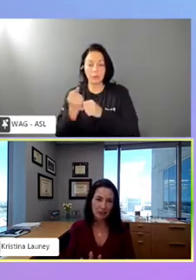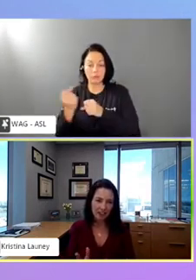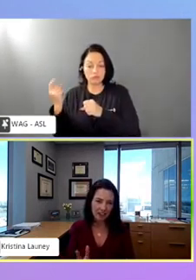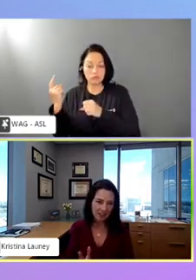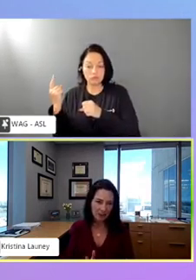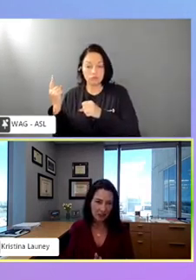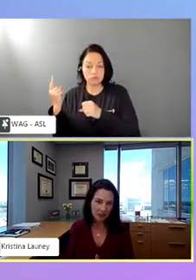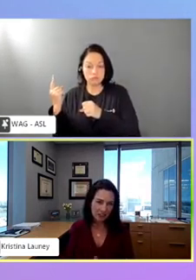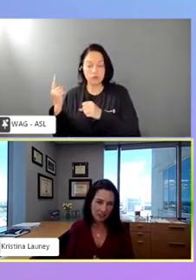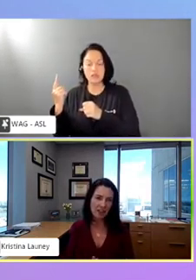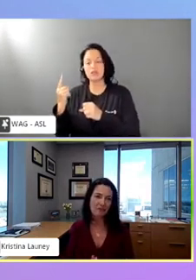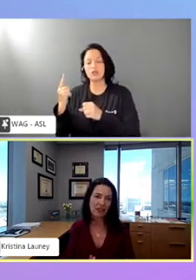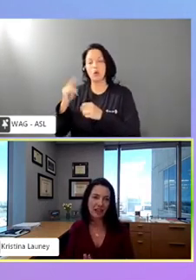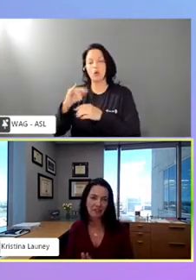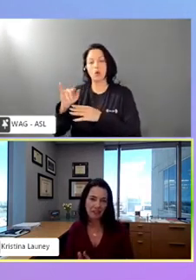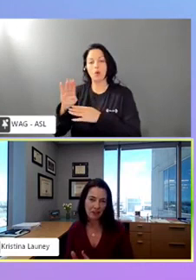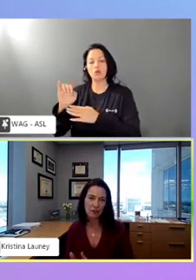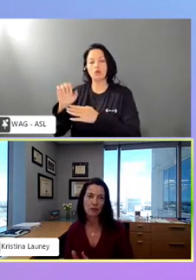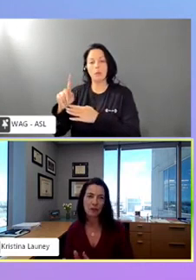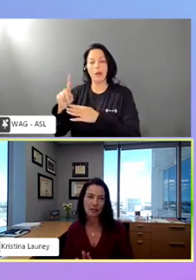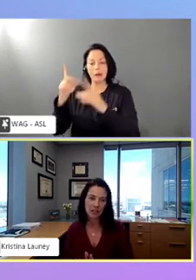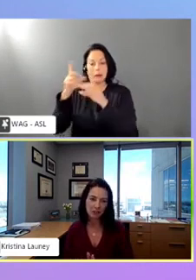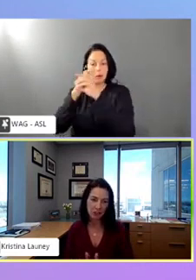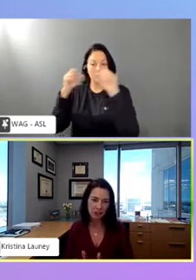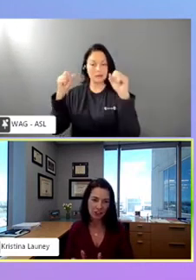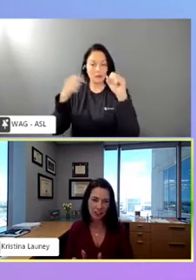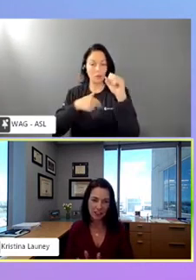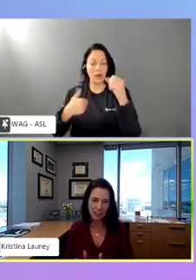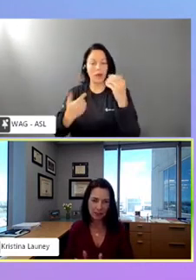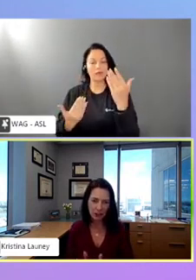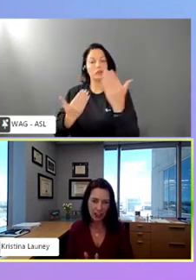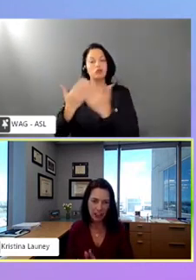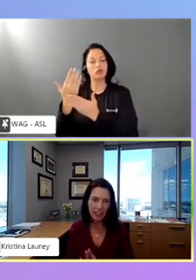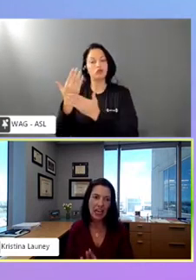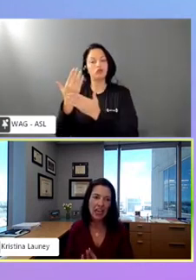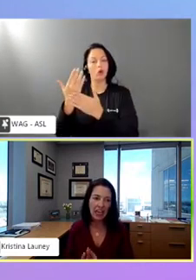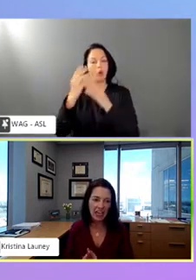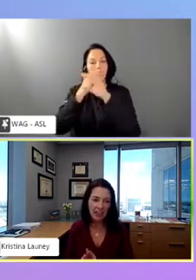what just happened. So we then move to last year. What